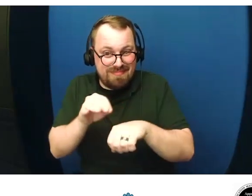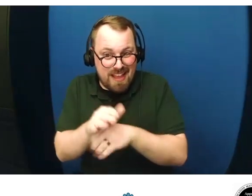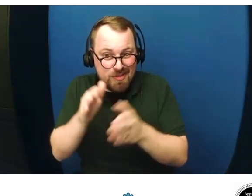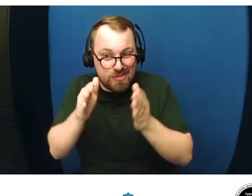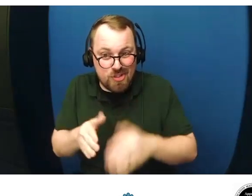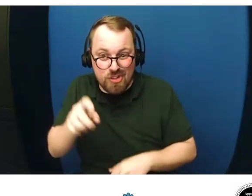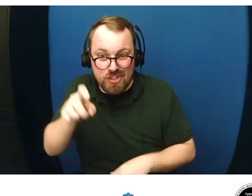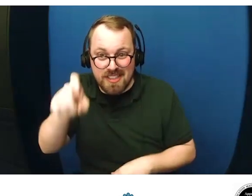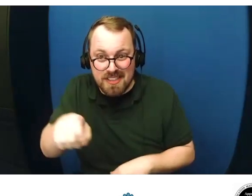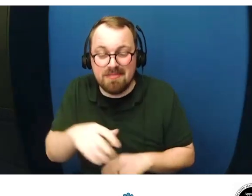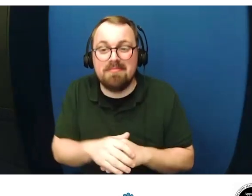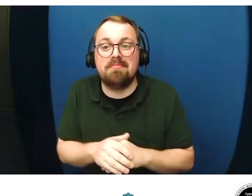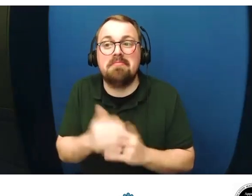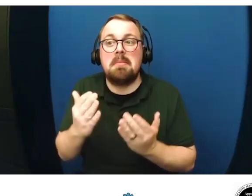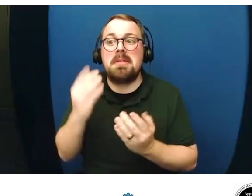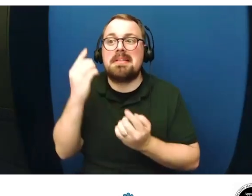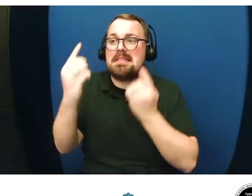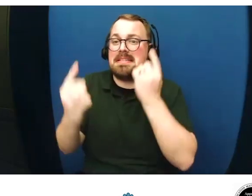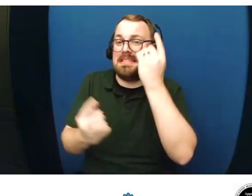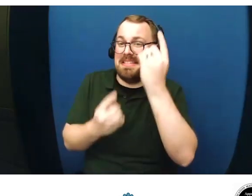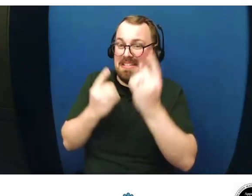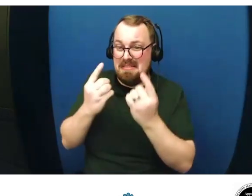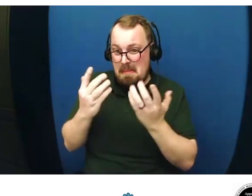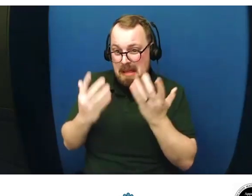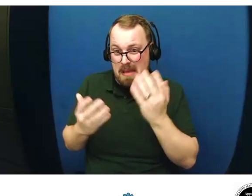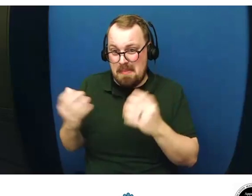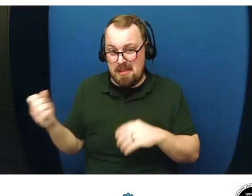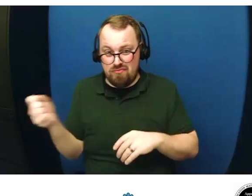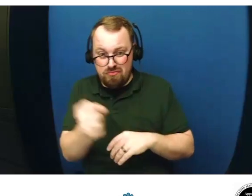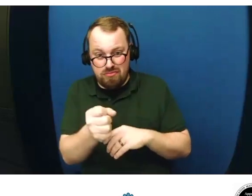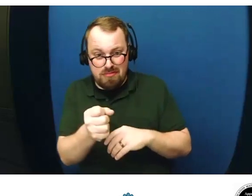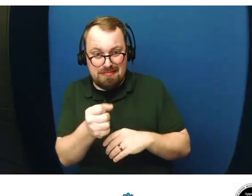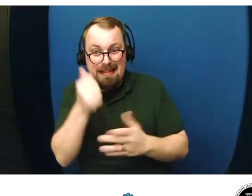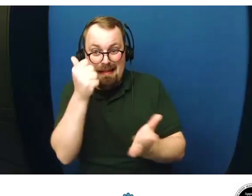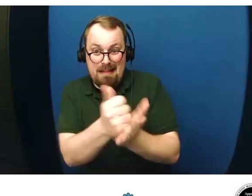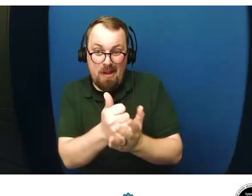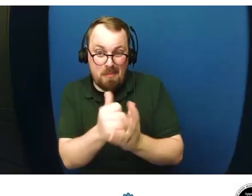You know, considering if that may be helpful for your student